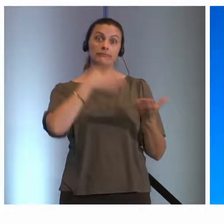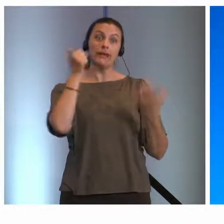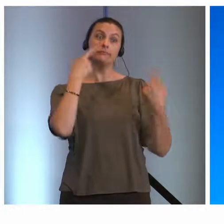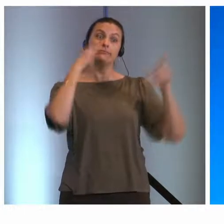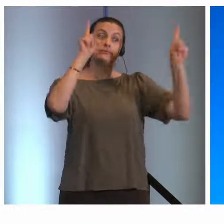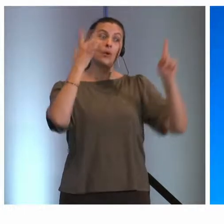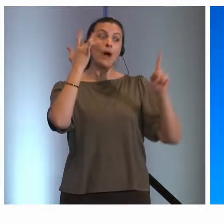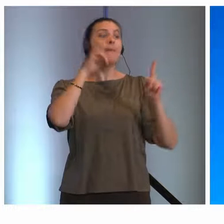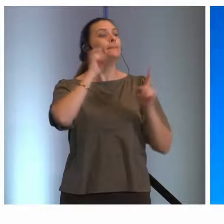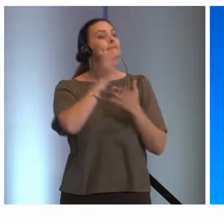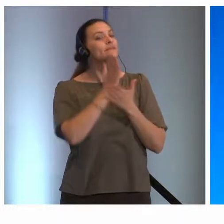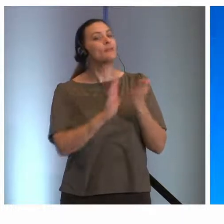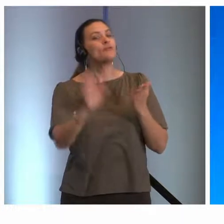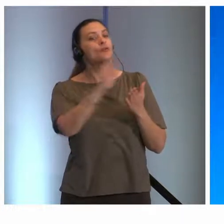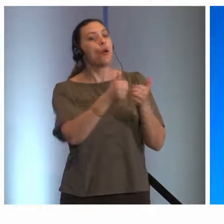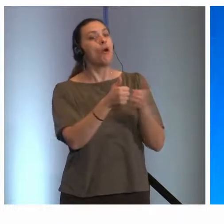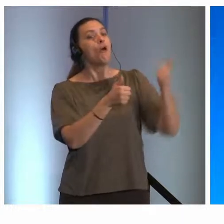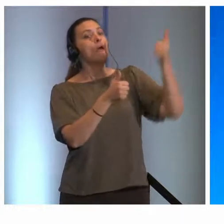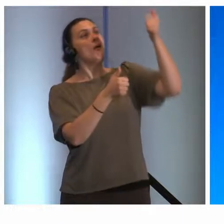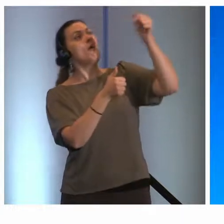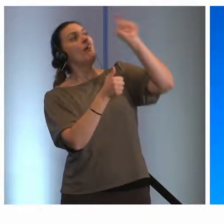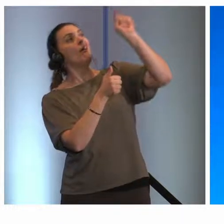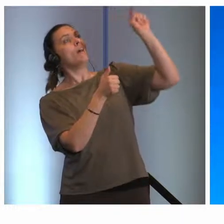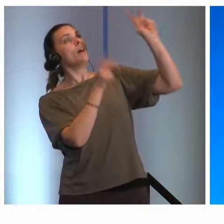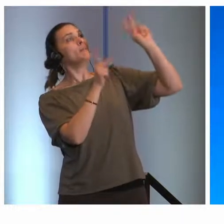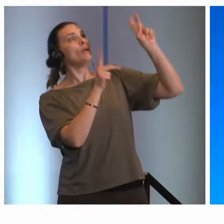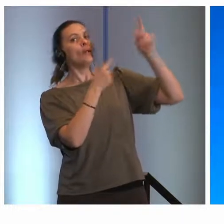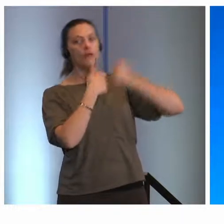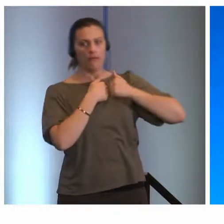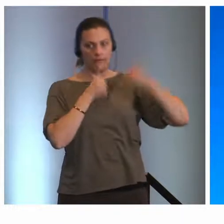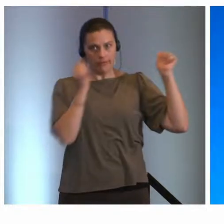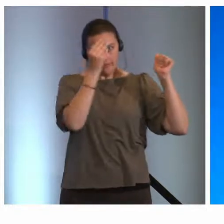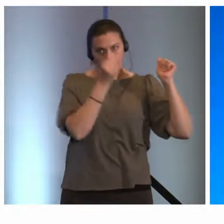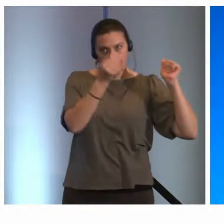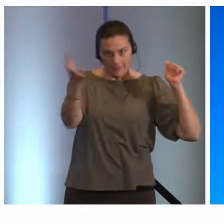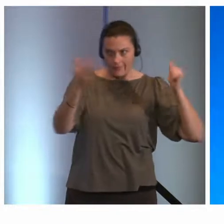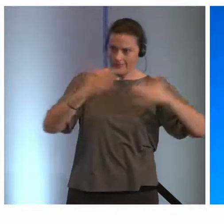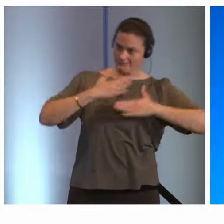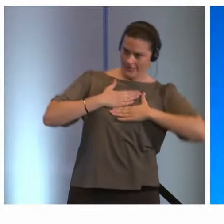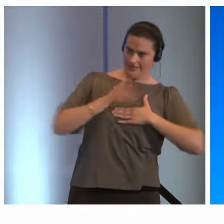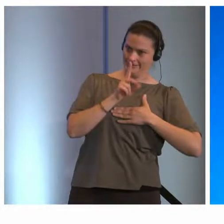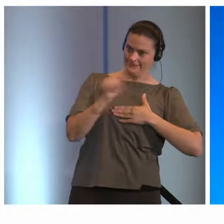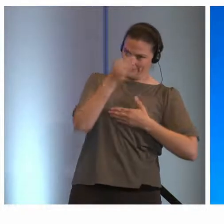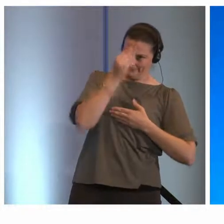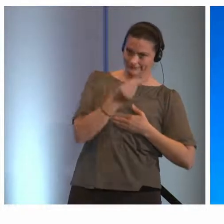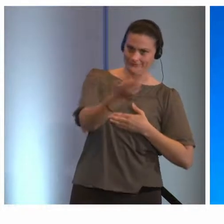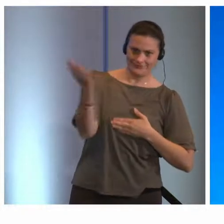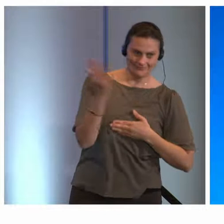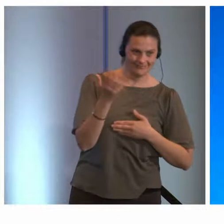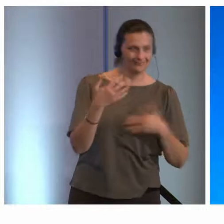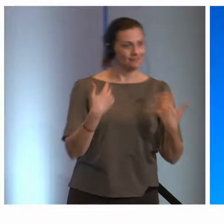And your self-I.D. campaigns are more effective because some of your senior executives have disclosed your disability.